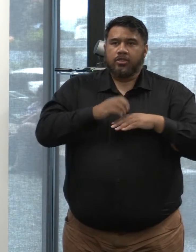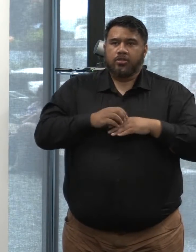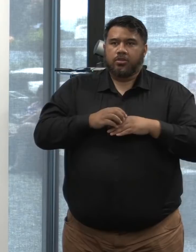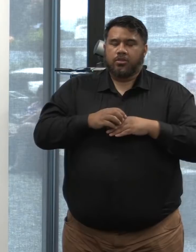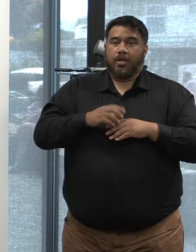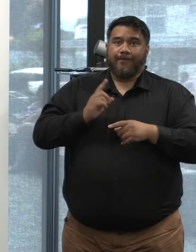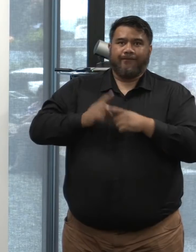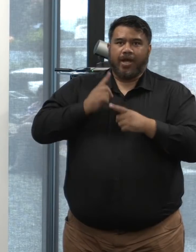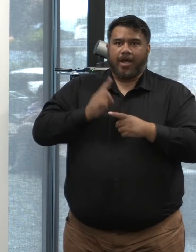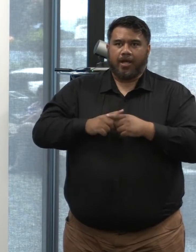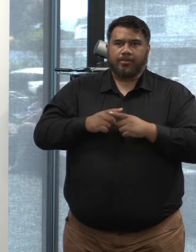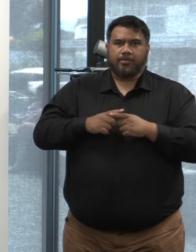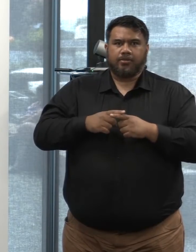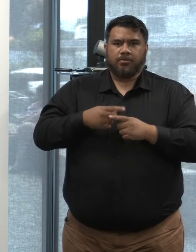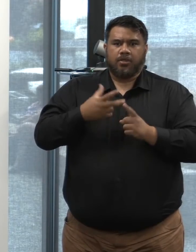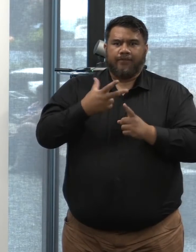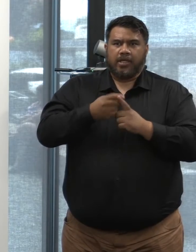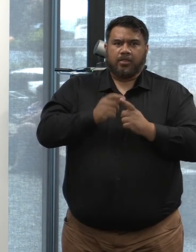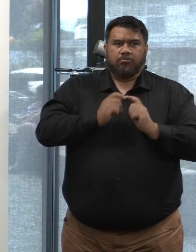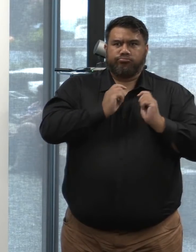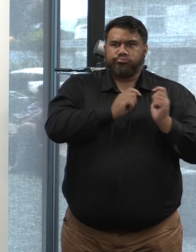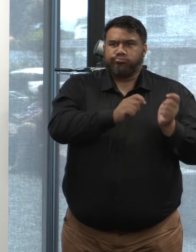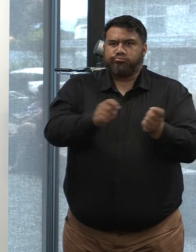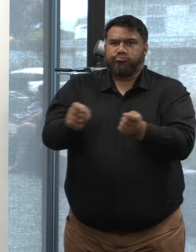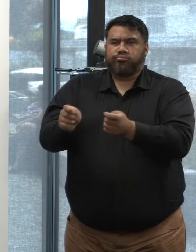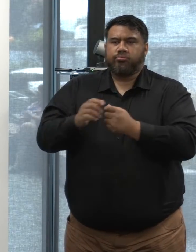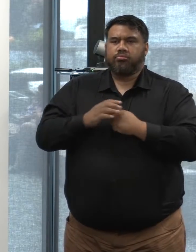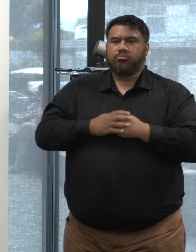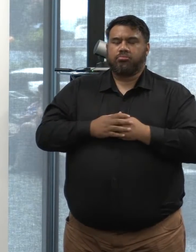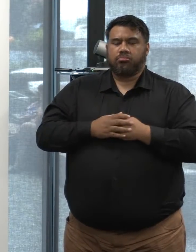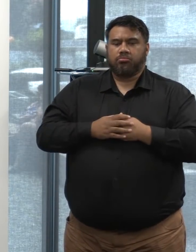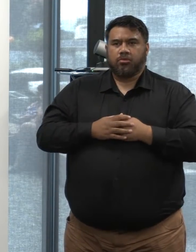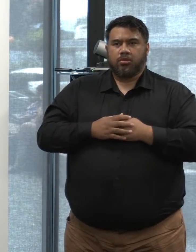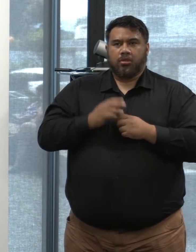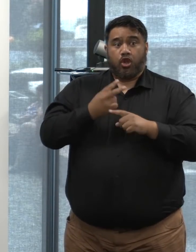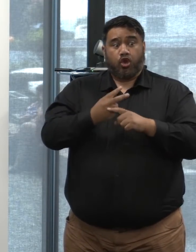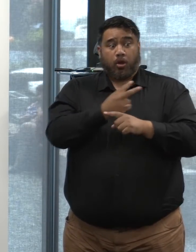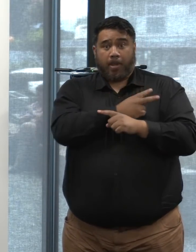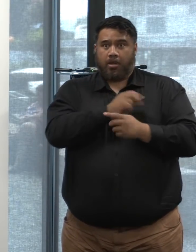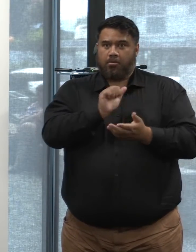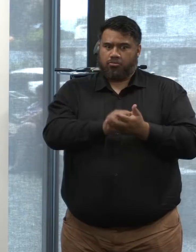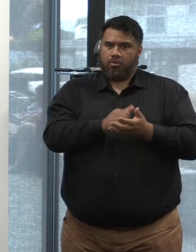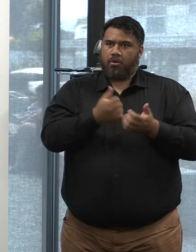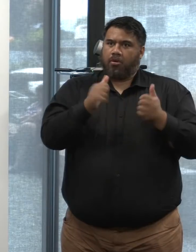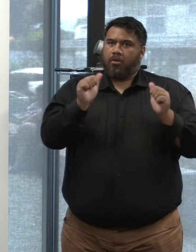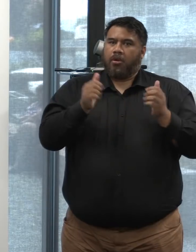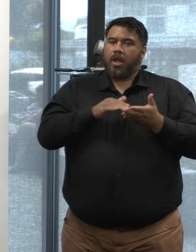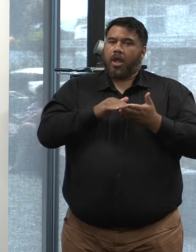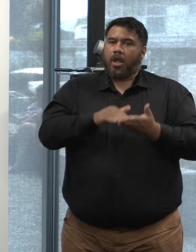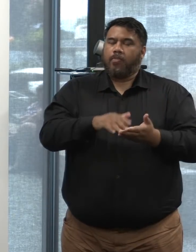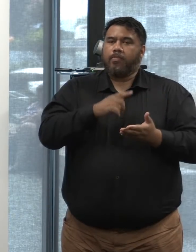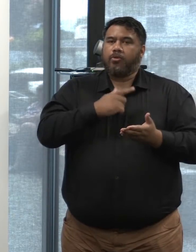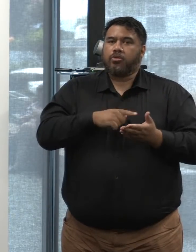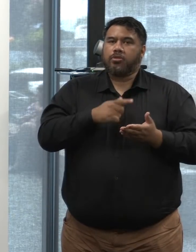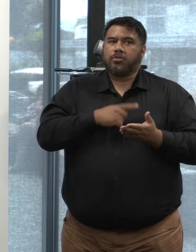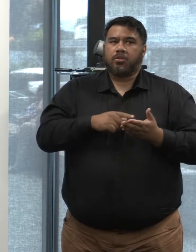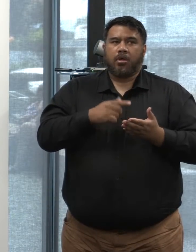individual organisations to make sure we were accelerating our vaccination campaign.